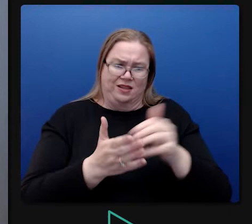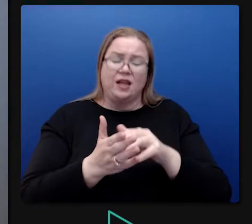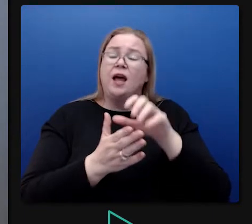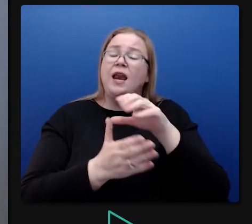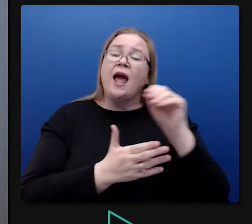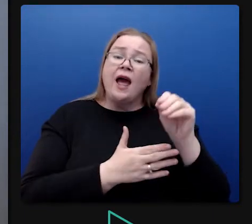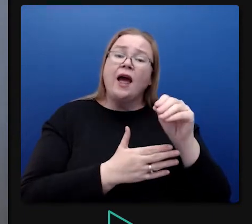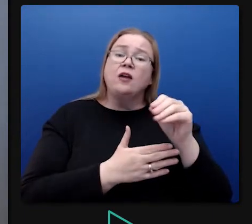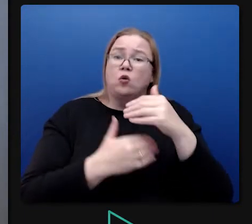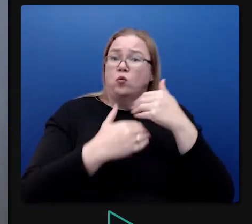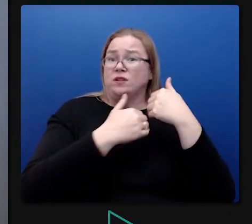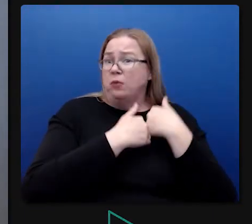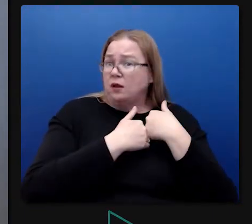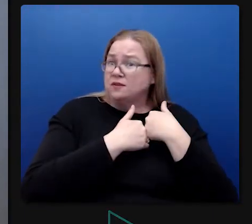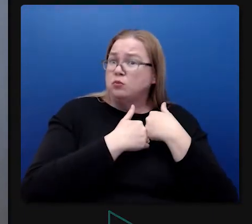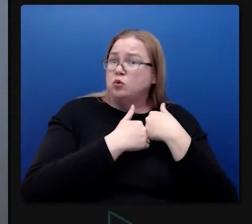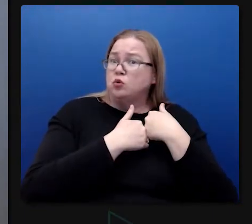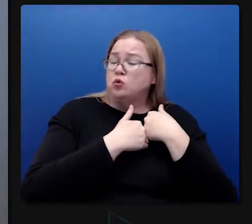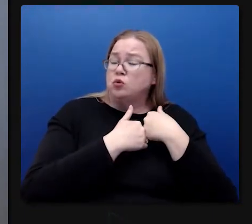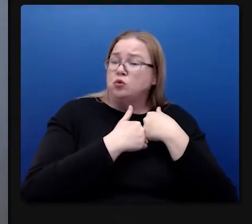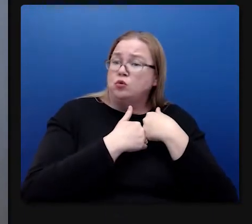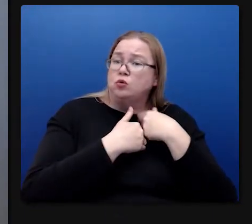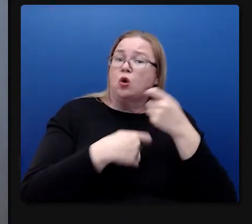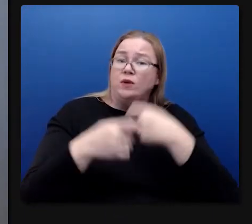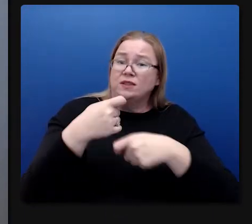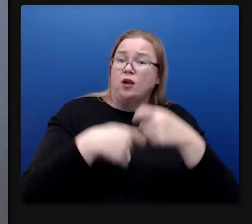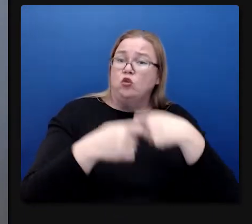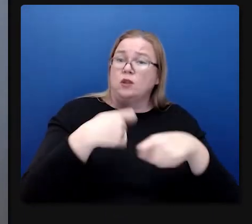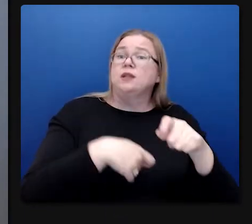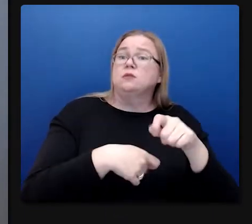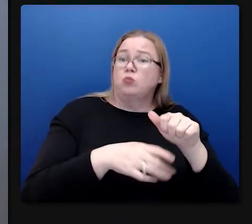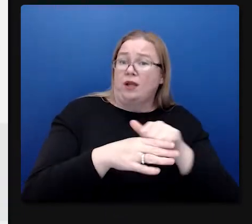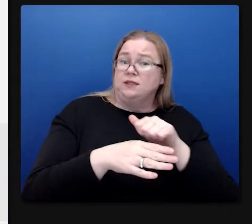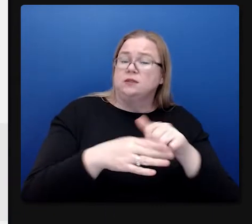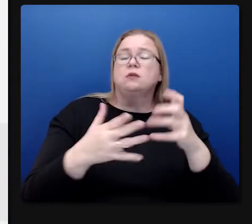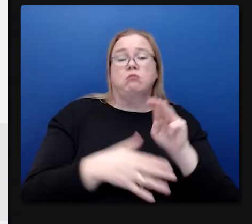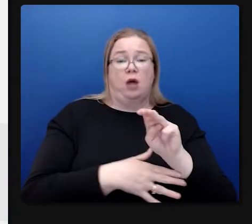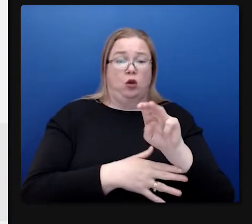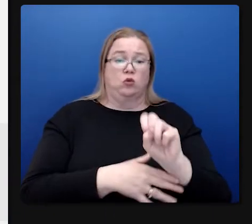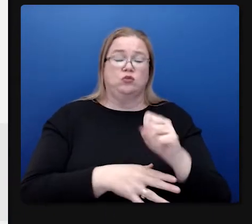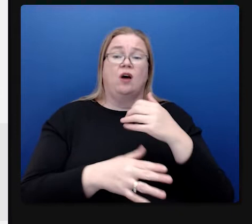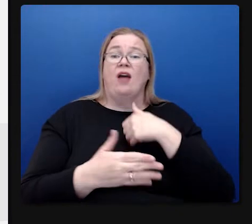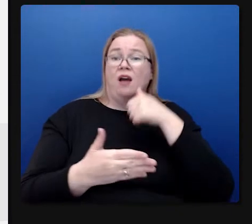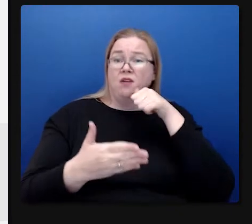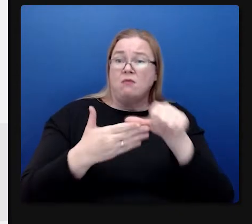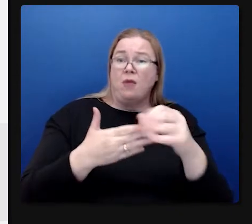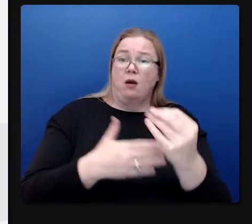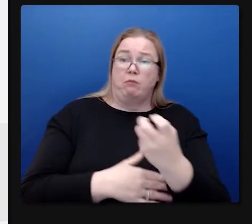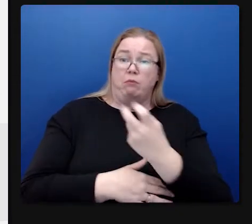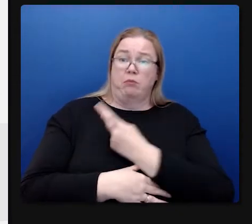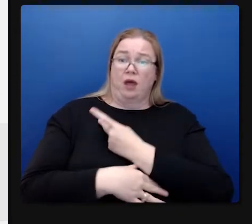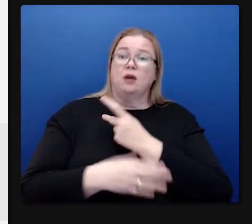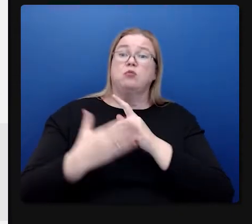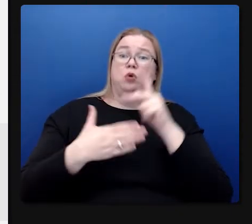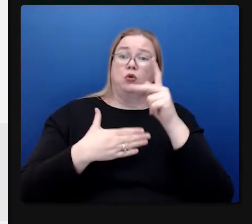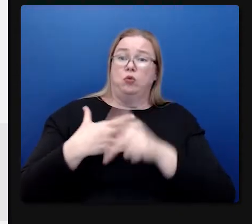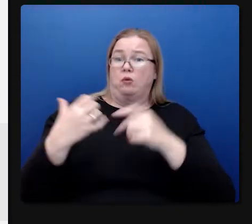And also, responsible recycling practices. Microsoft has a mailback program right now,